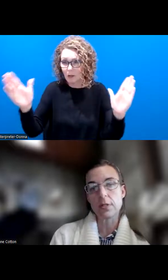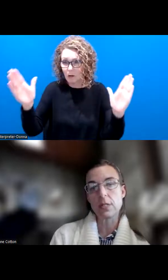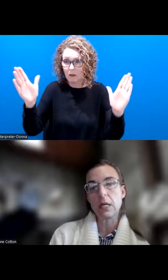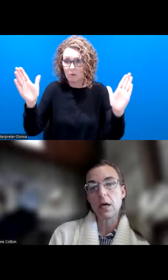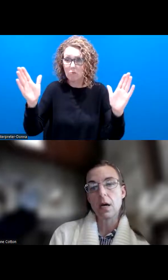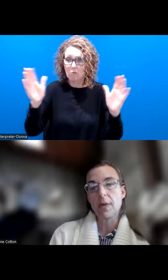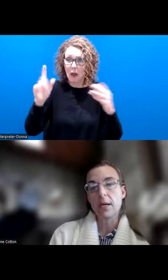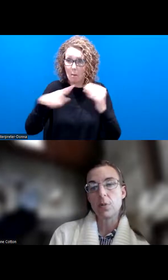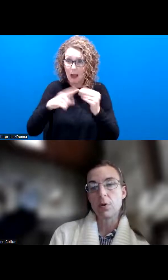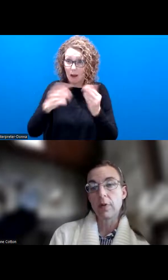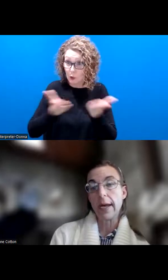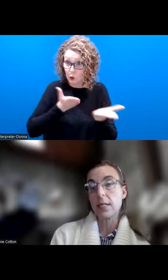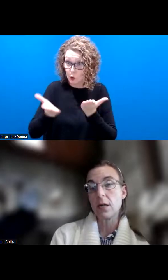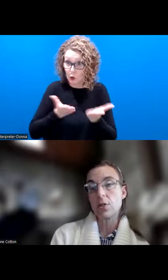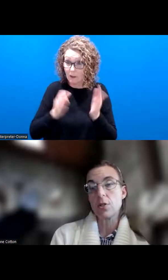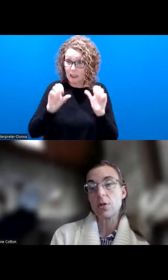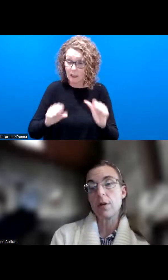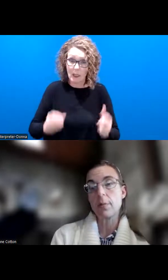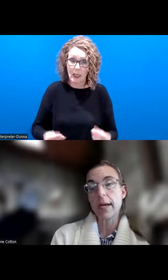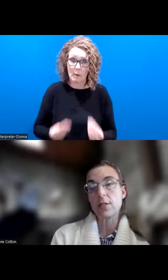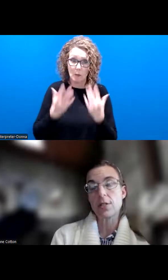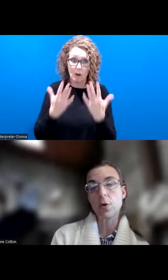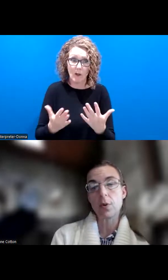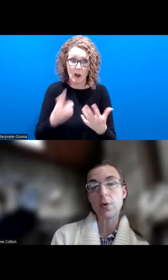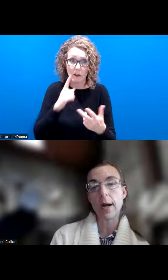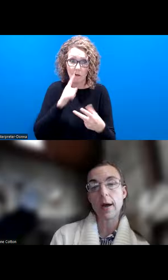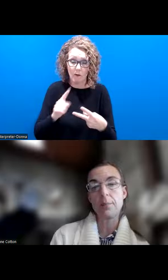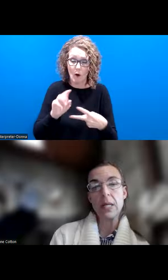ing respect, we also have to fight that